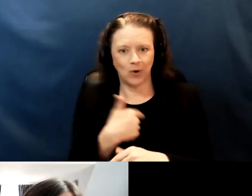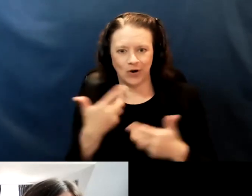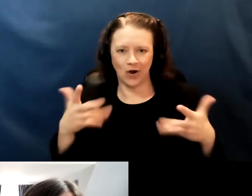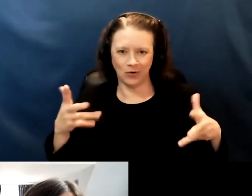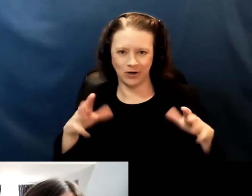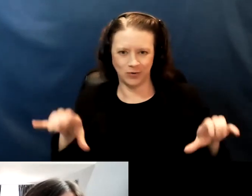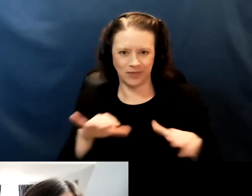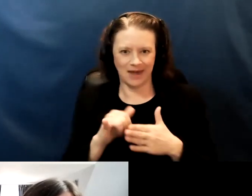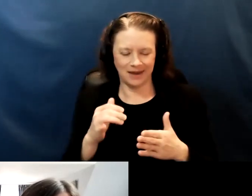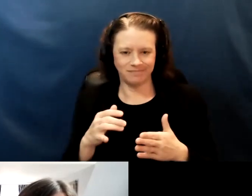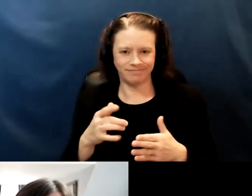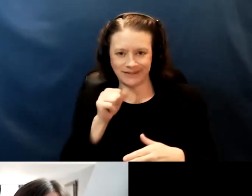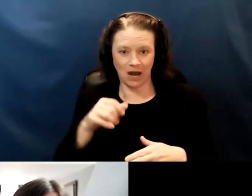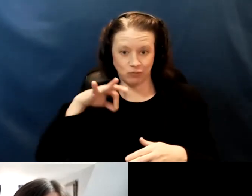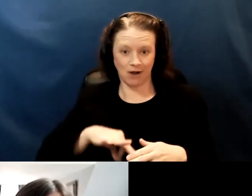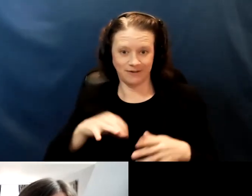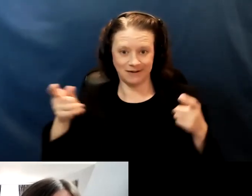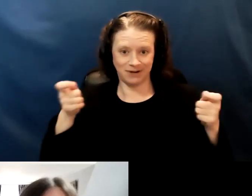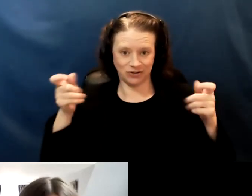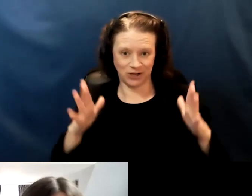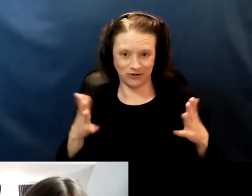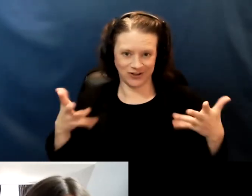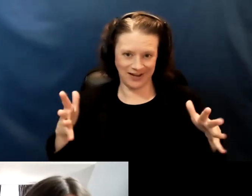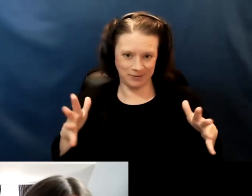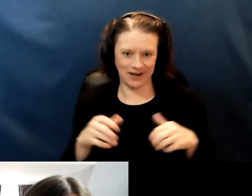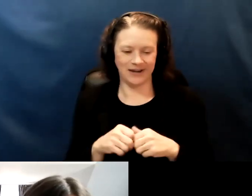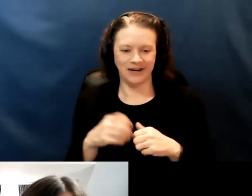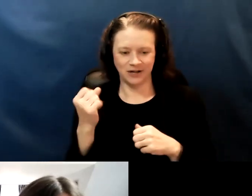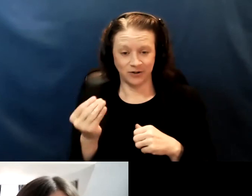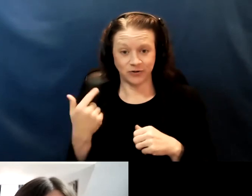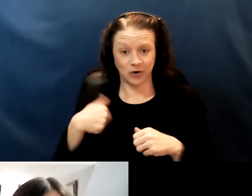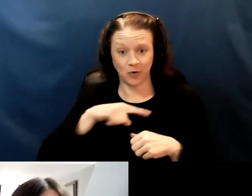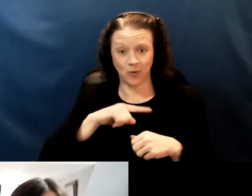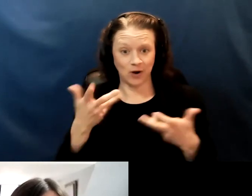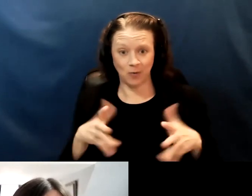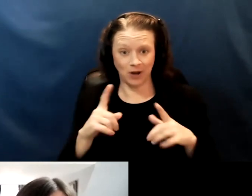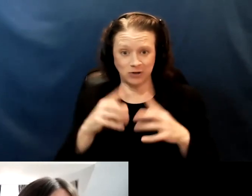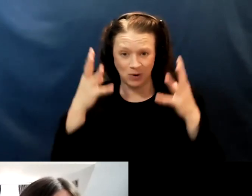nonprofit administrators anyway. So we don't want you to pull out your hair.